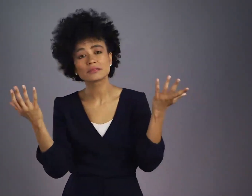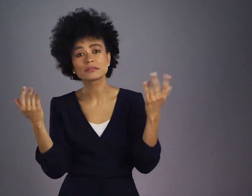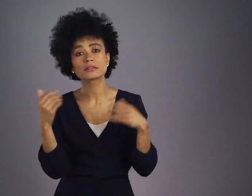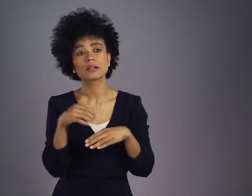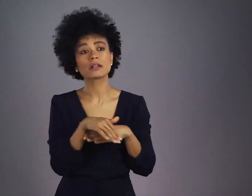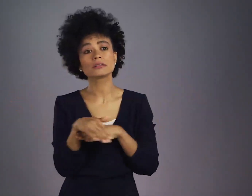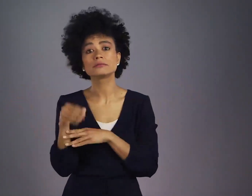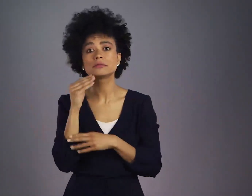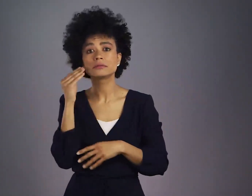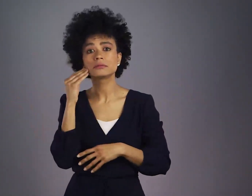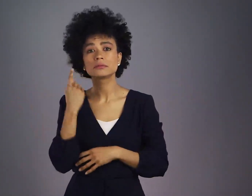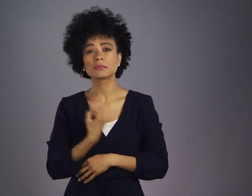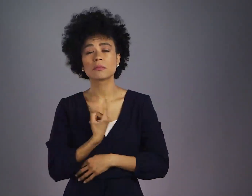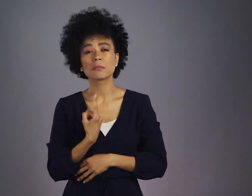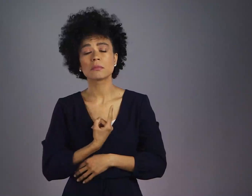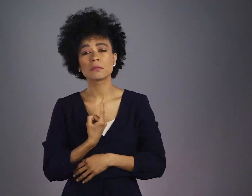This may lead to lonely evenings for you.